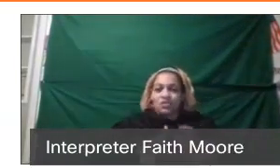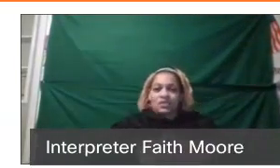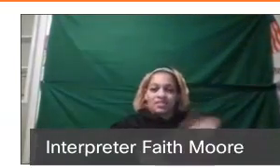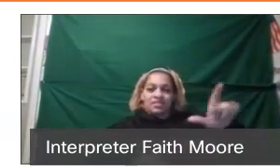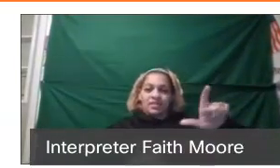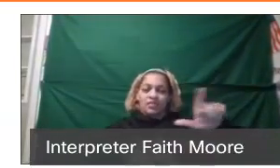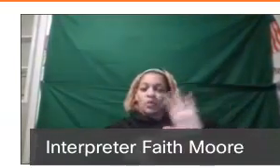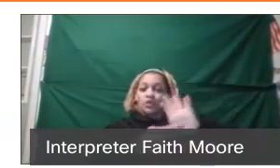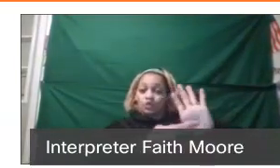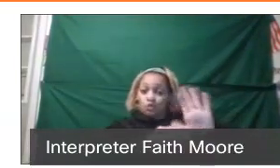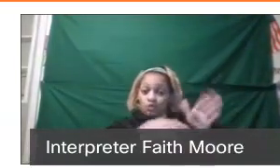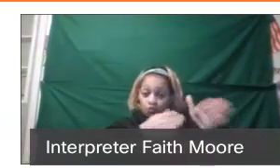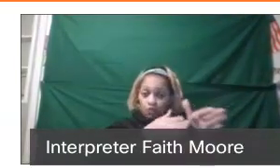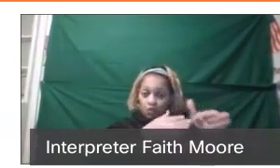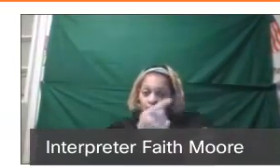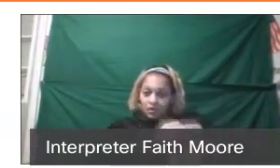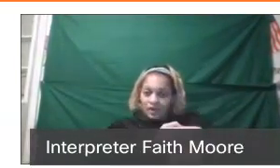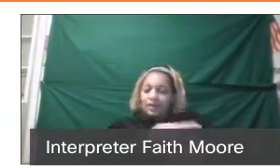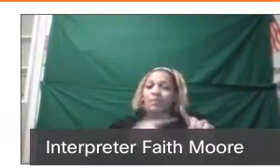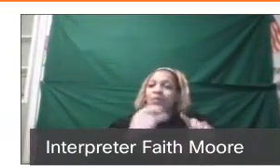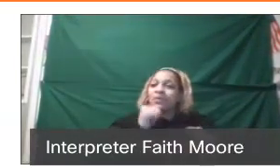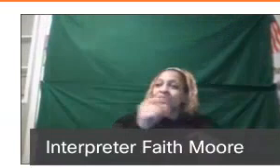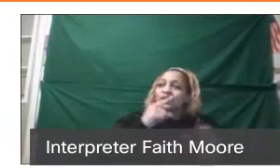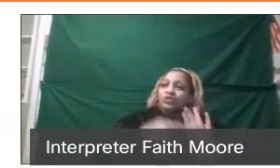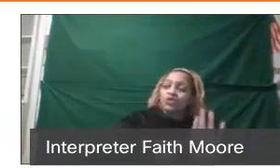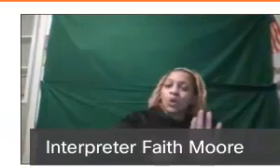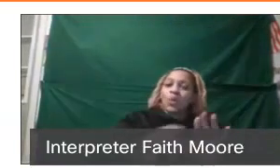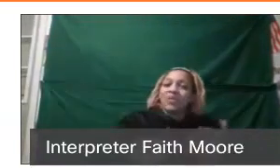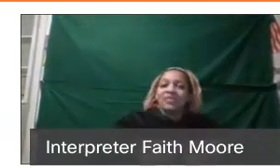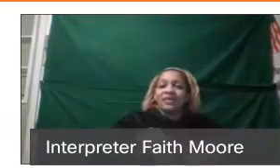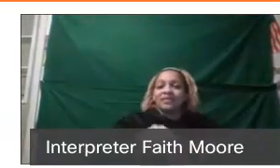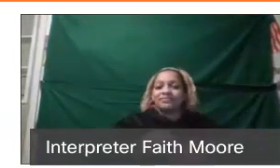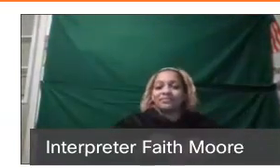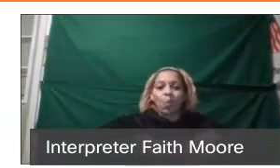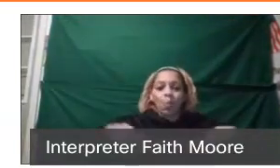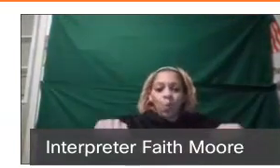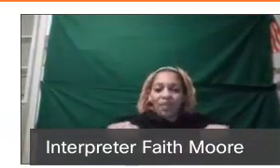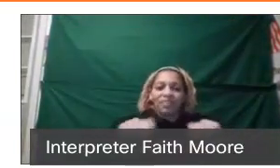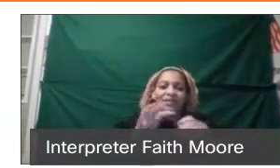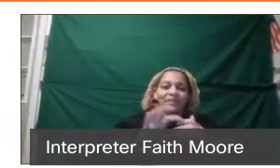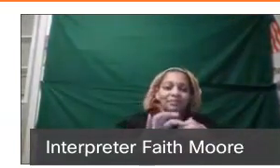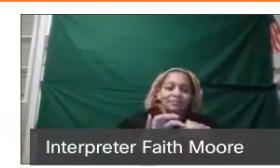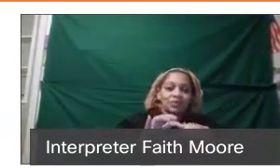You know what the link configuration is, you know, as far as what movements are through movements are.